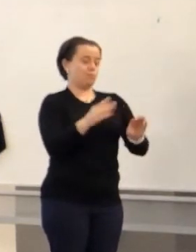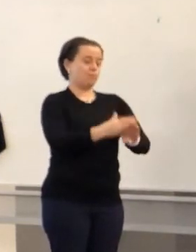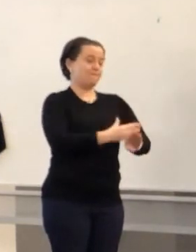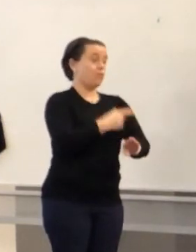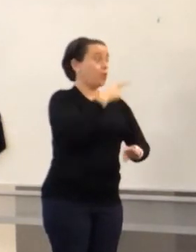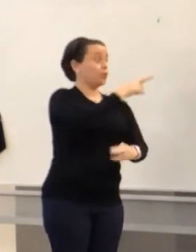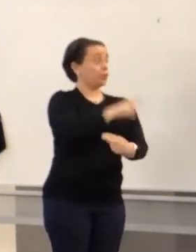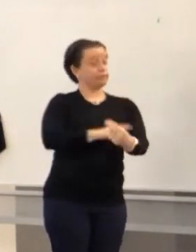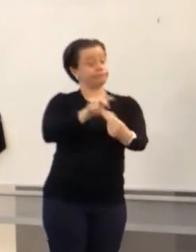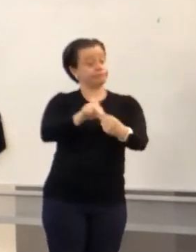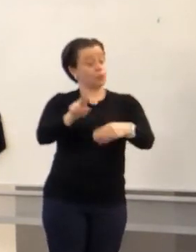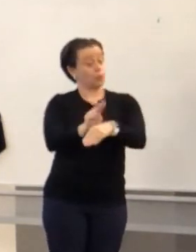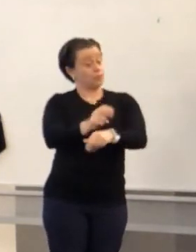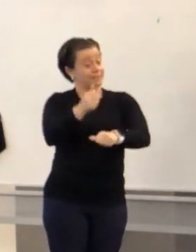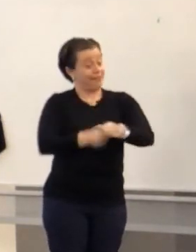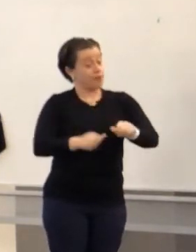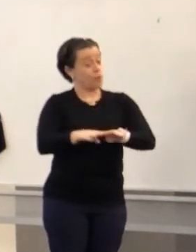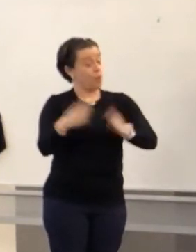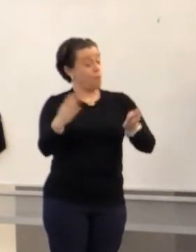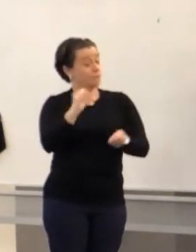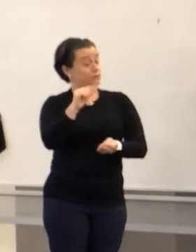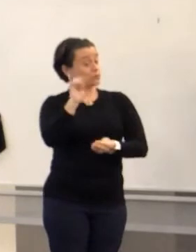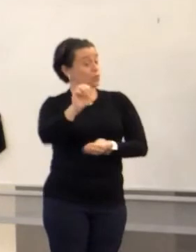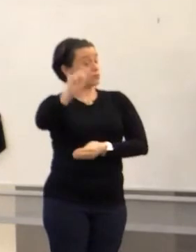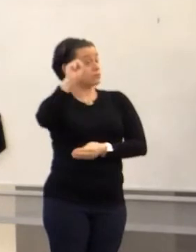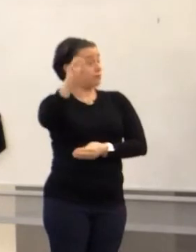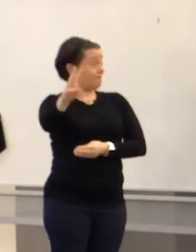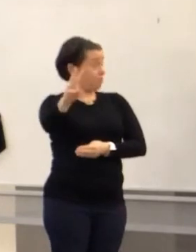any open source software as a part of that work,